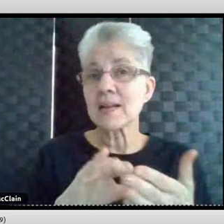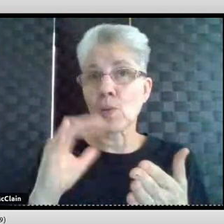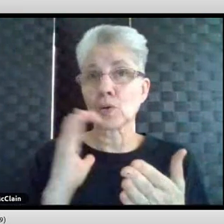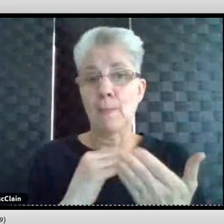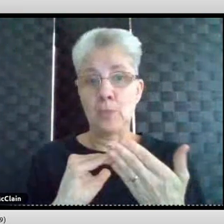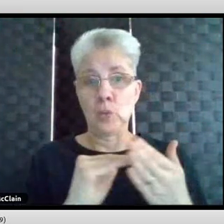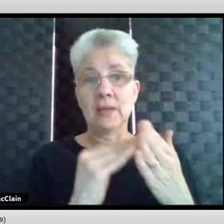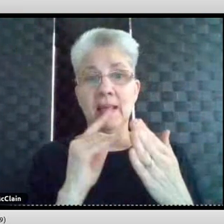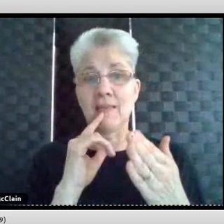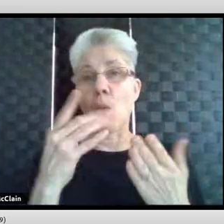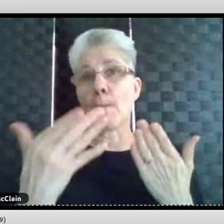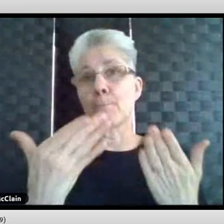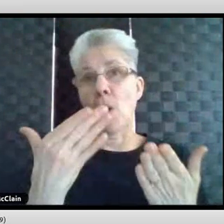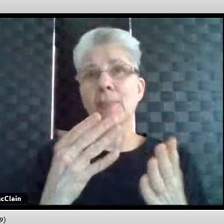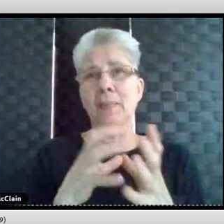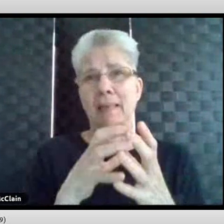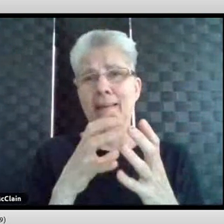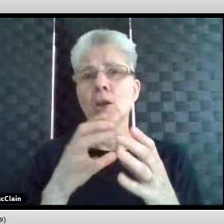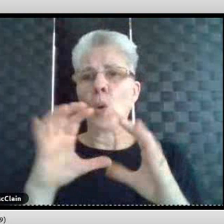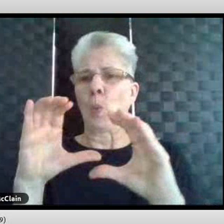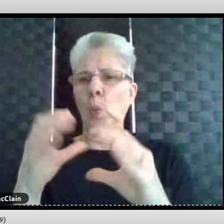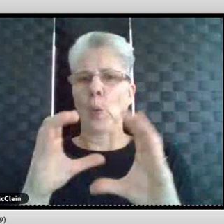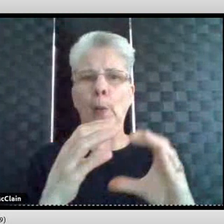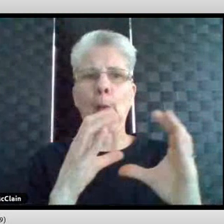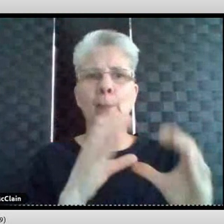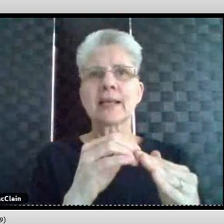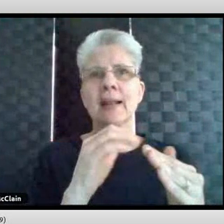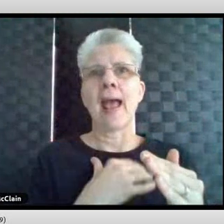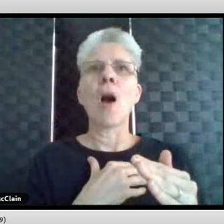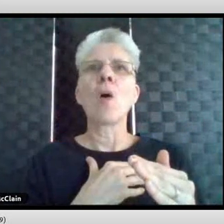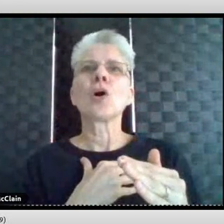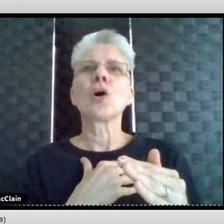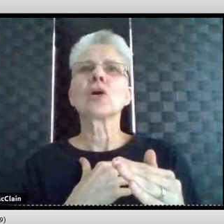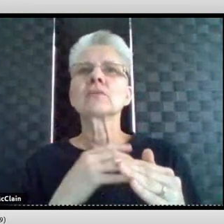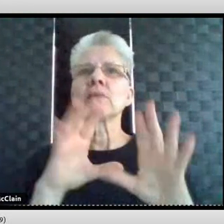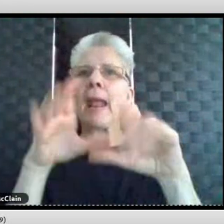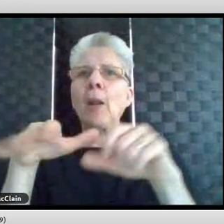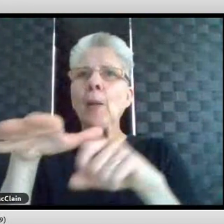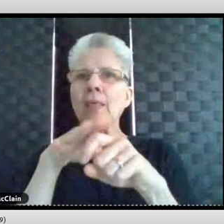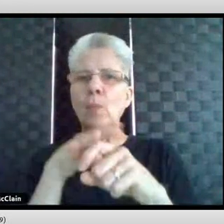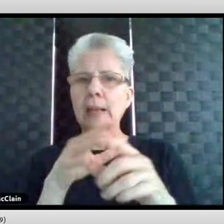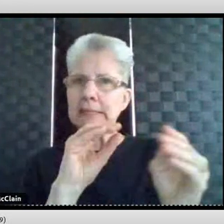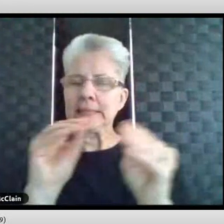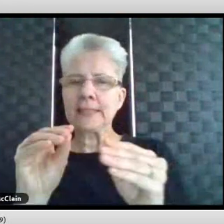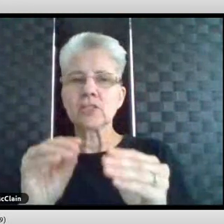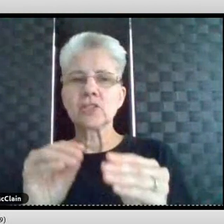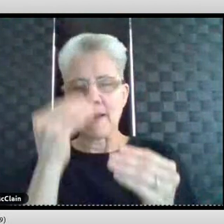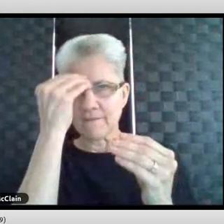that there are probably chunks of them in our long tail. Terry said, "Inform patrons there are links